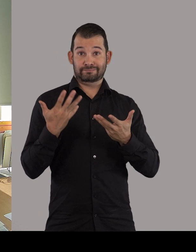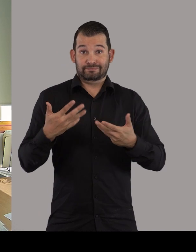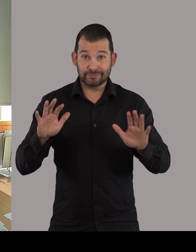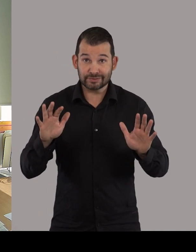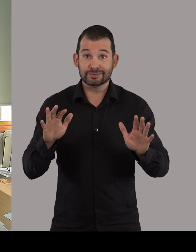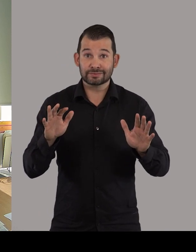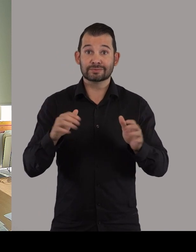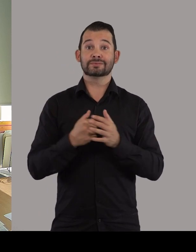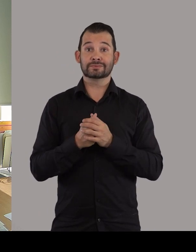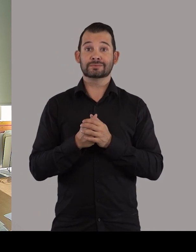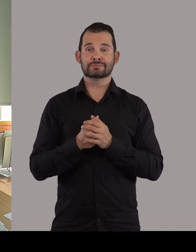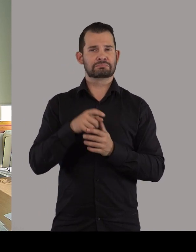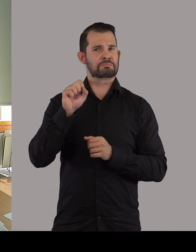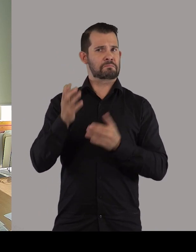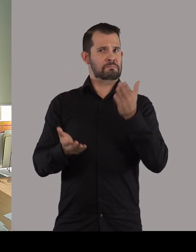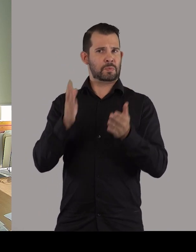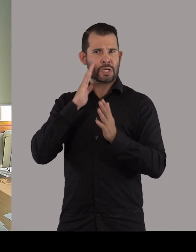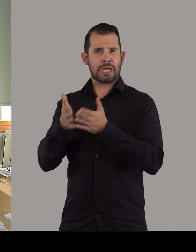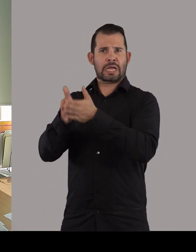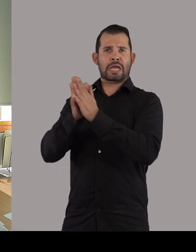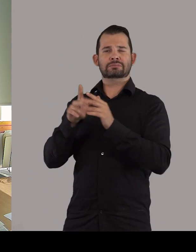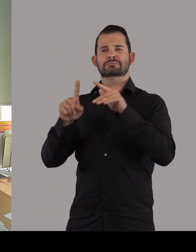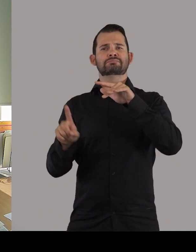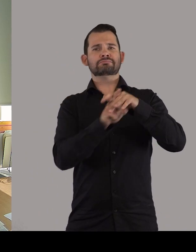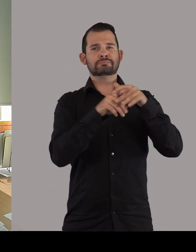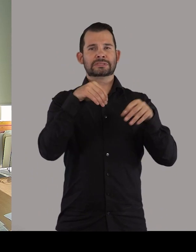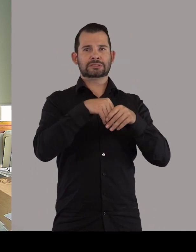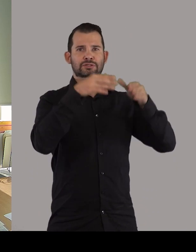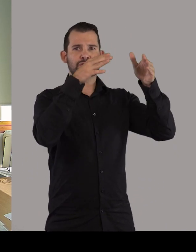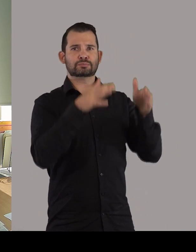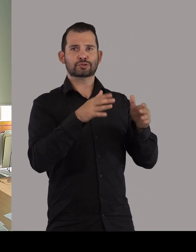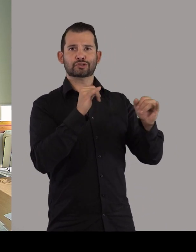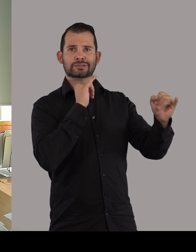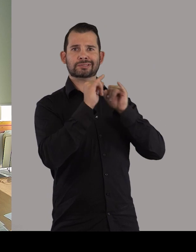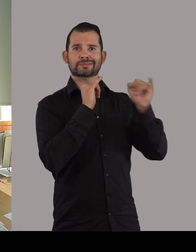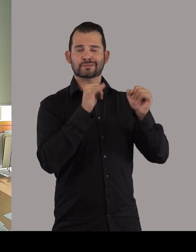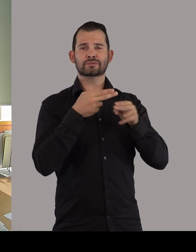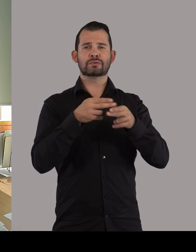After you submit your application, you may be asked to attend an in-person interview